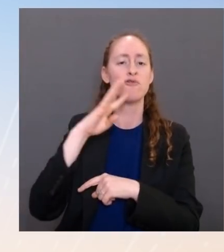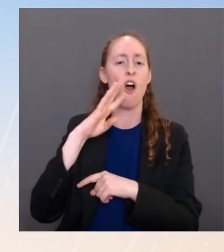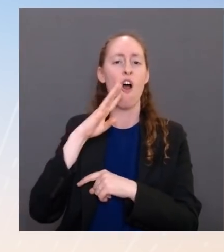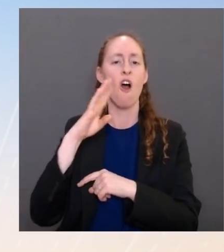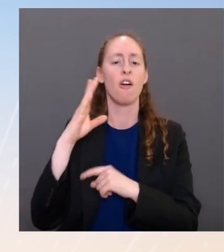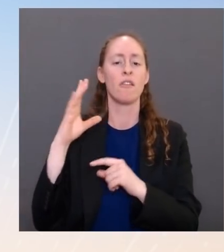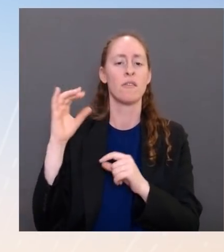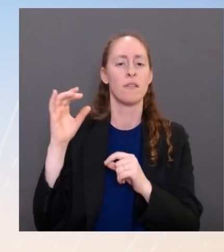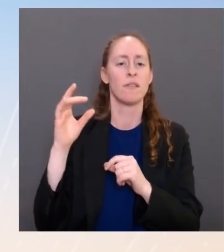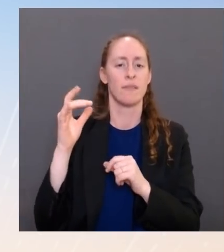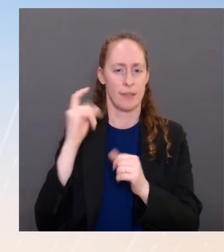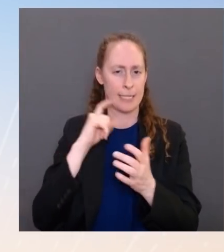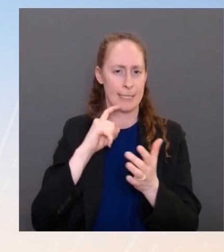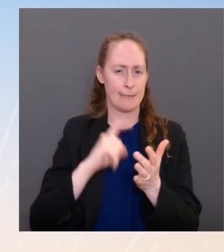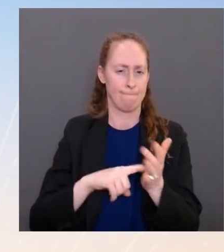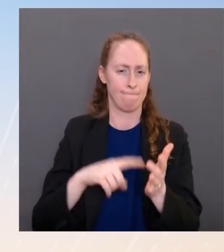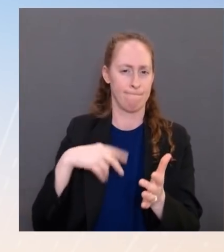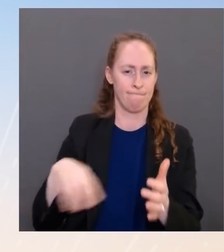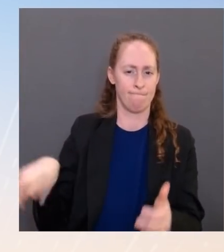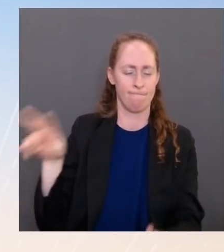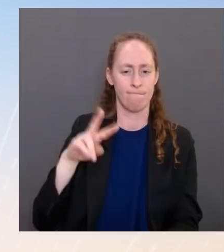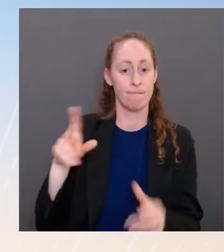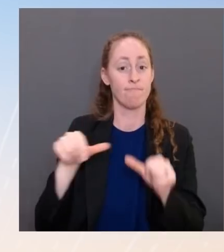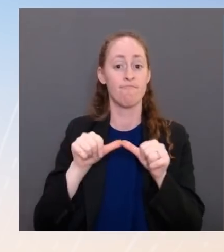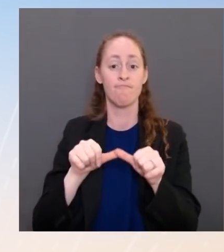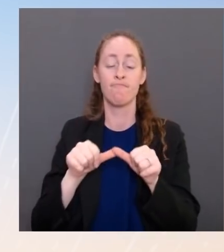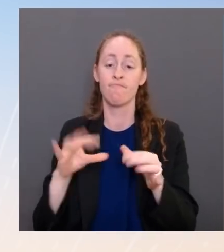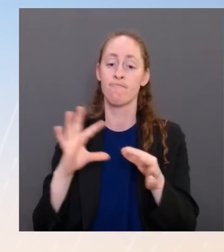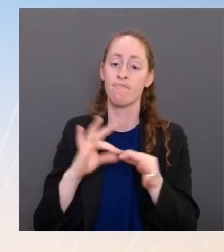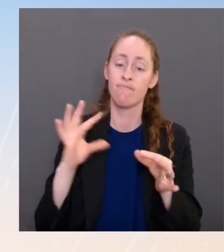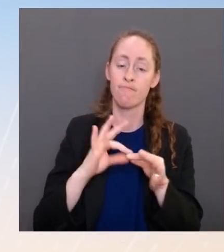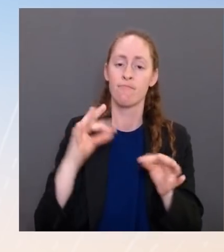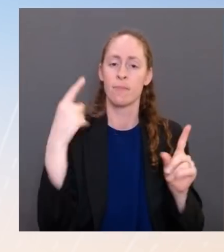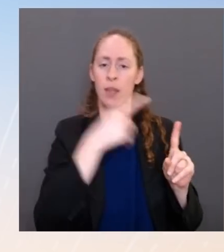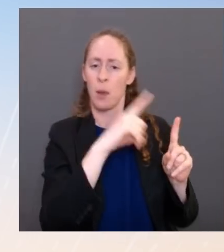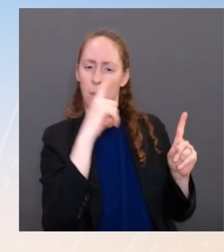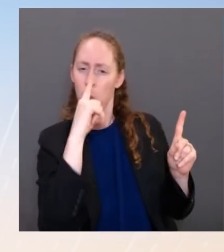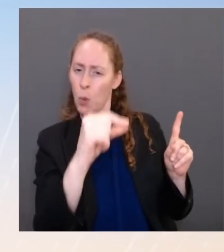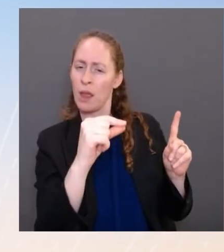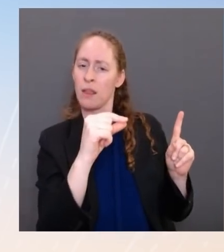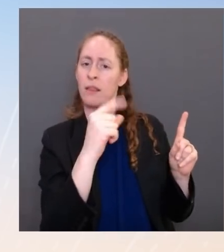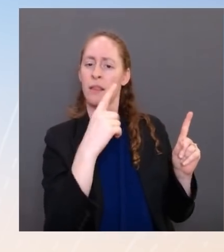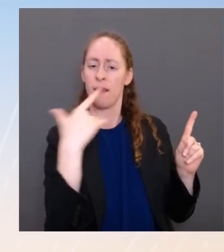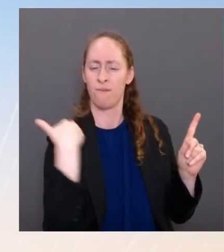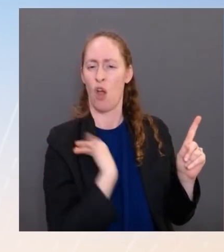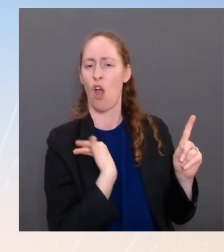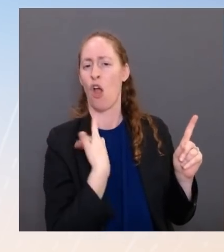and "Ultra-MAGA." I'm curious: When you go to the IBEW to talk about supporting the new jobs,